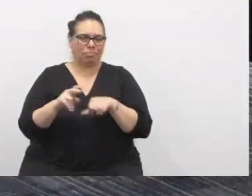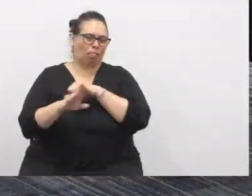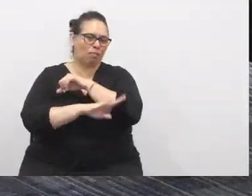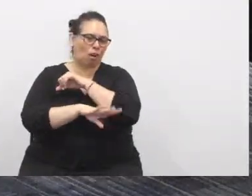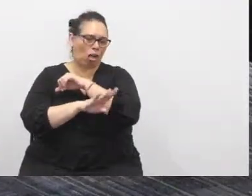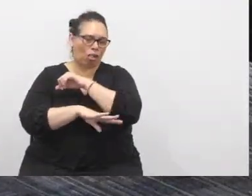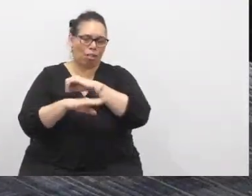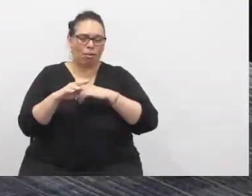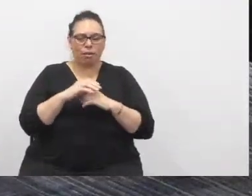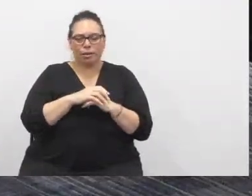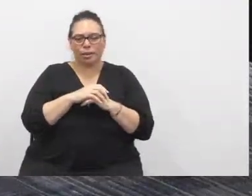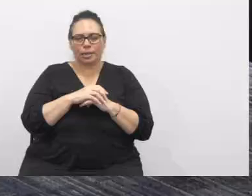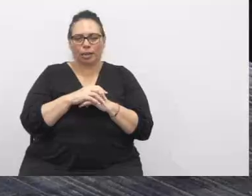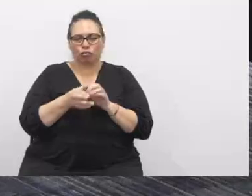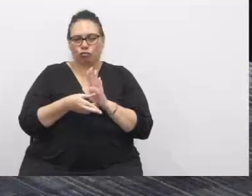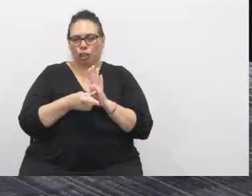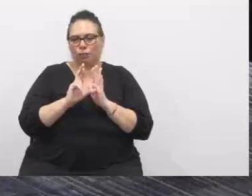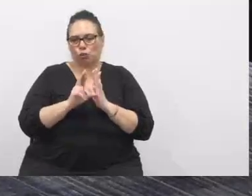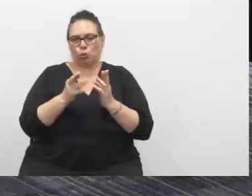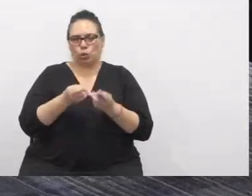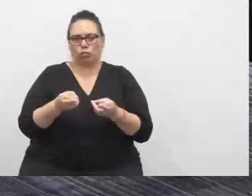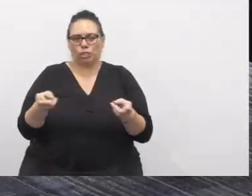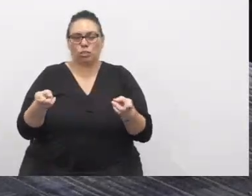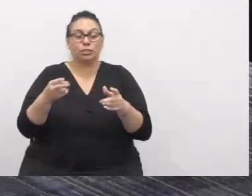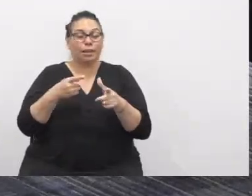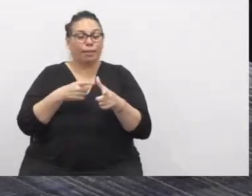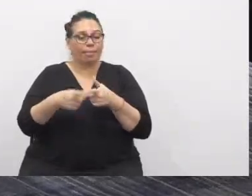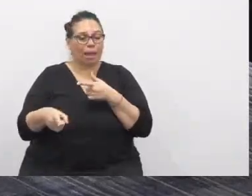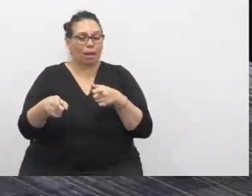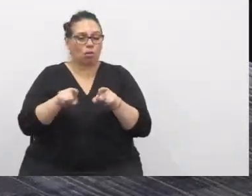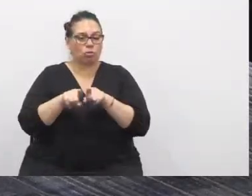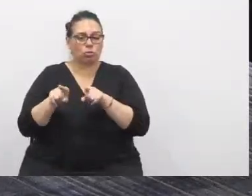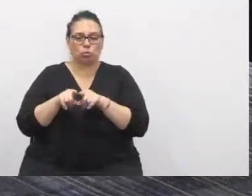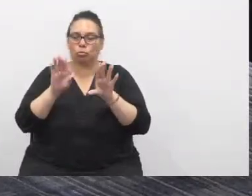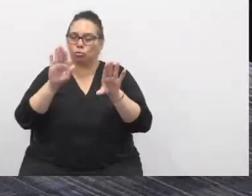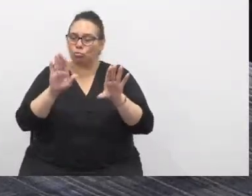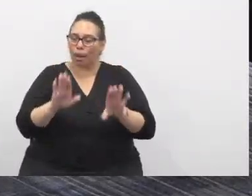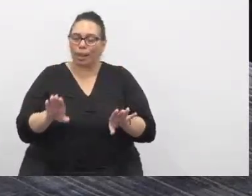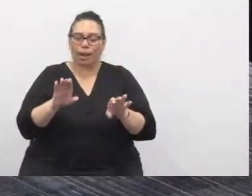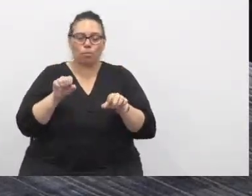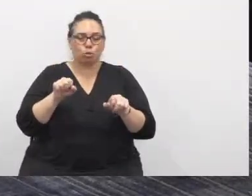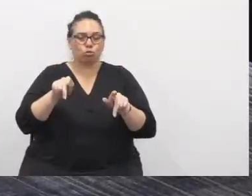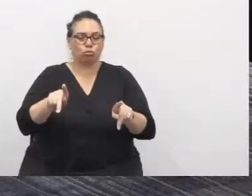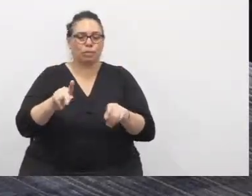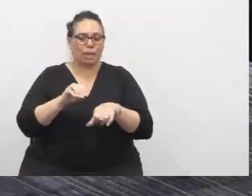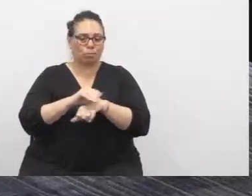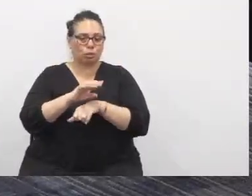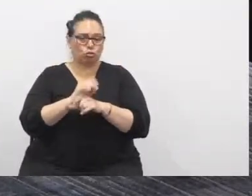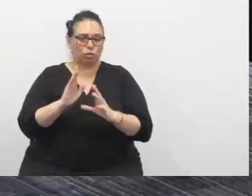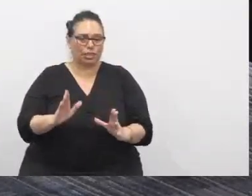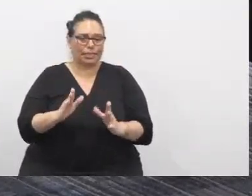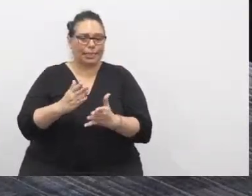and review those resources. And then also it's a great opportunity for counselors to share those or principals